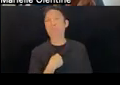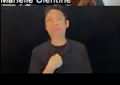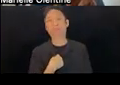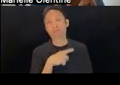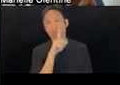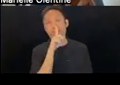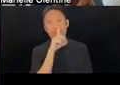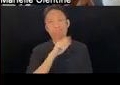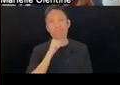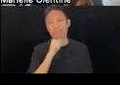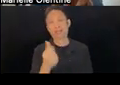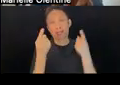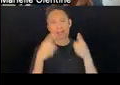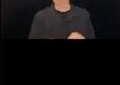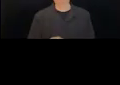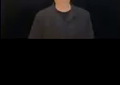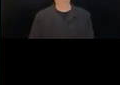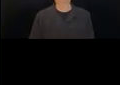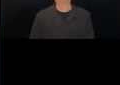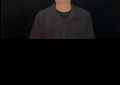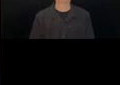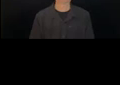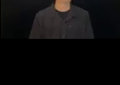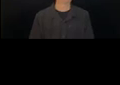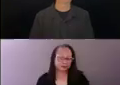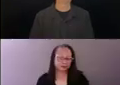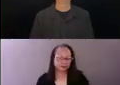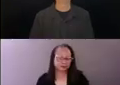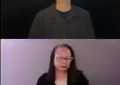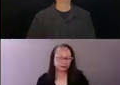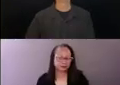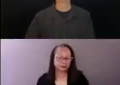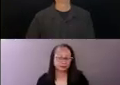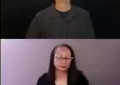takeaway for all of us here is that one, I'm assuming